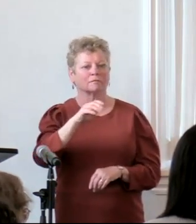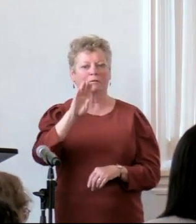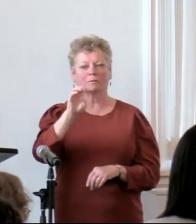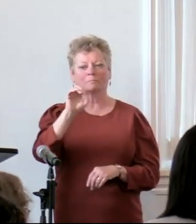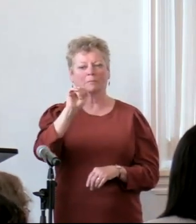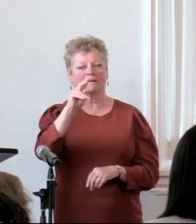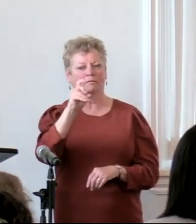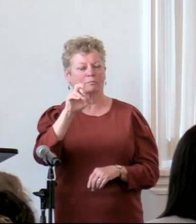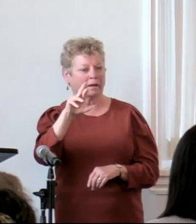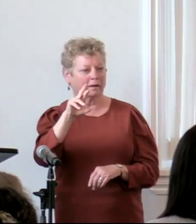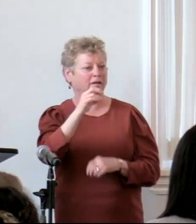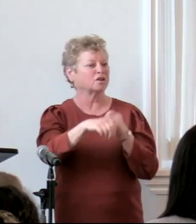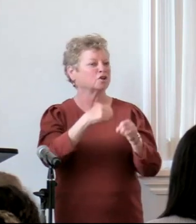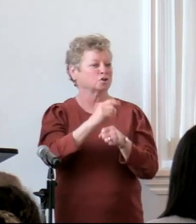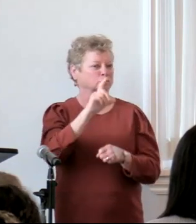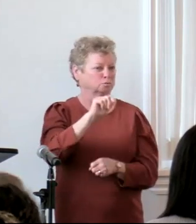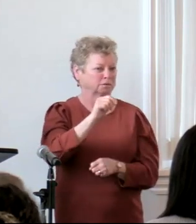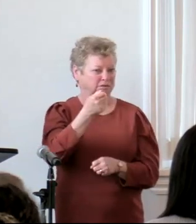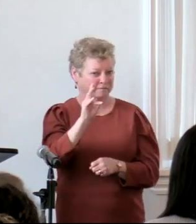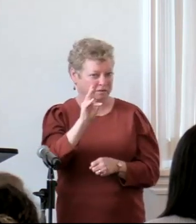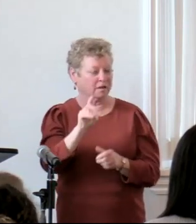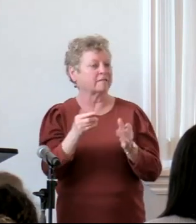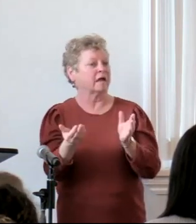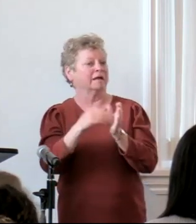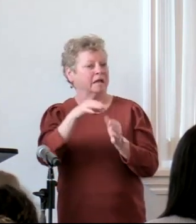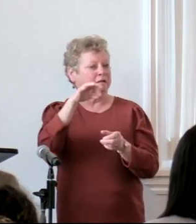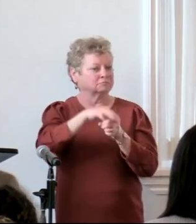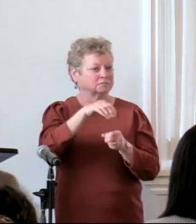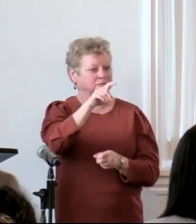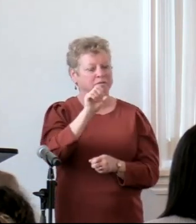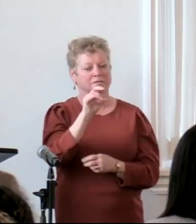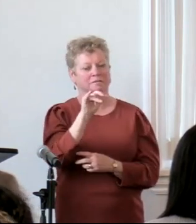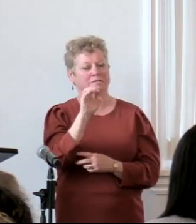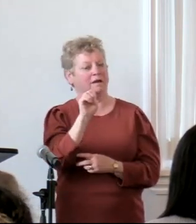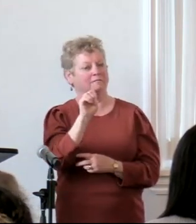and was reelected as MLA Sackville-Uniacke in 2021.